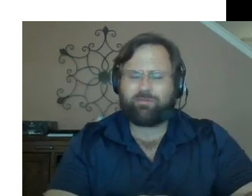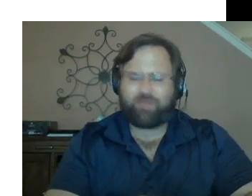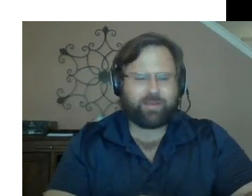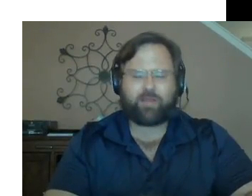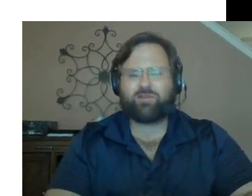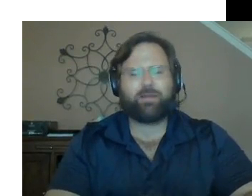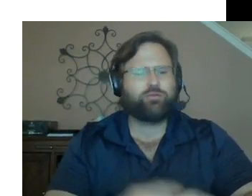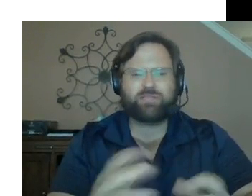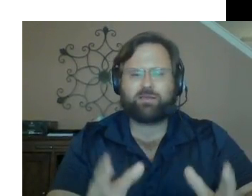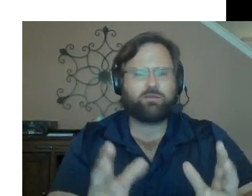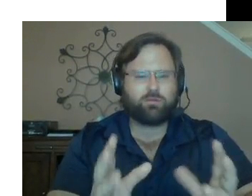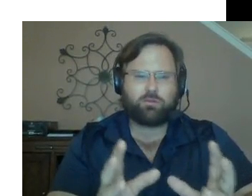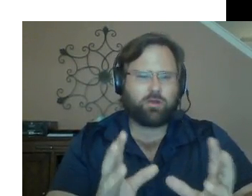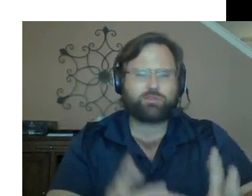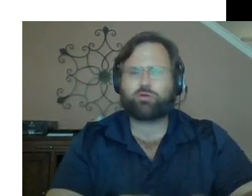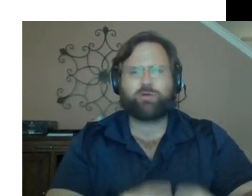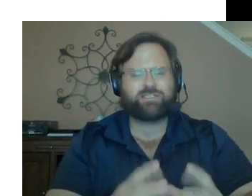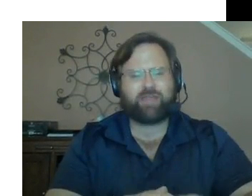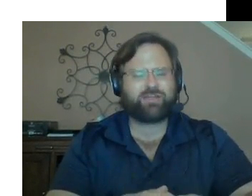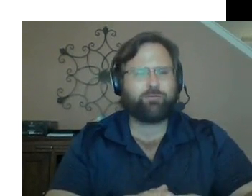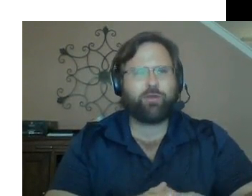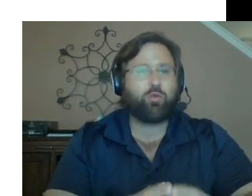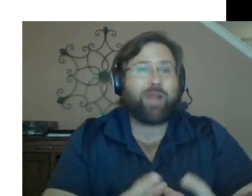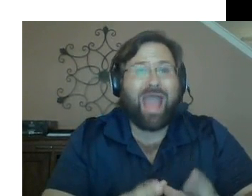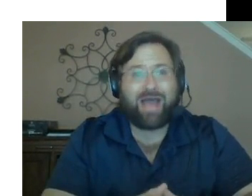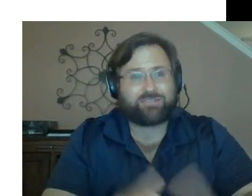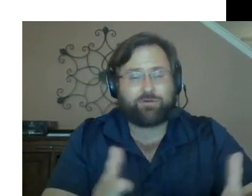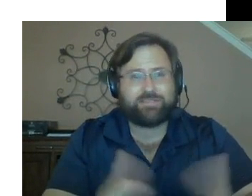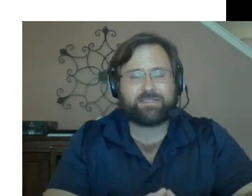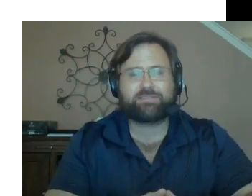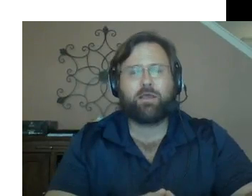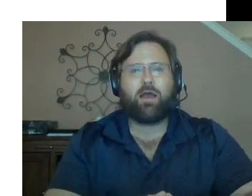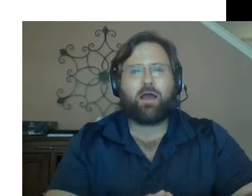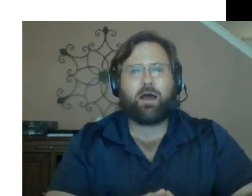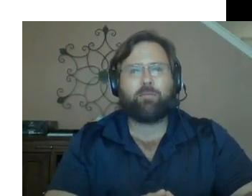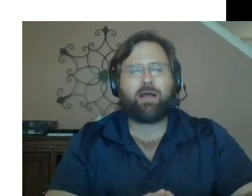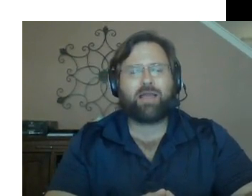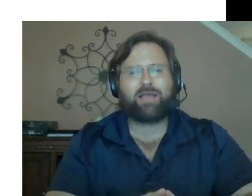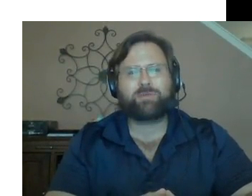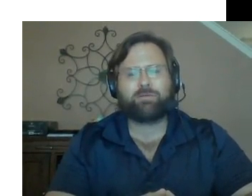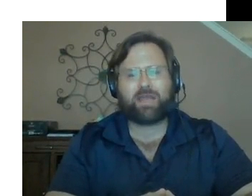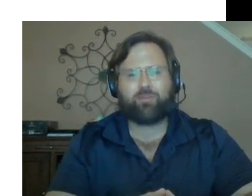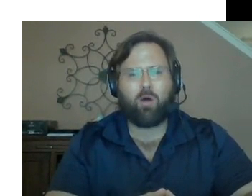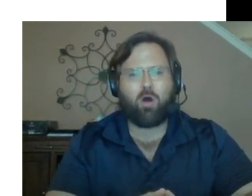be very careful about using a rhetorical question every time you hear the word at for instance last week I was at the mall